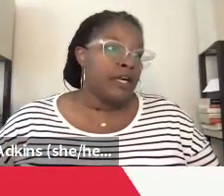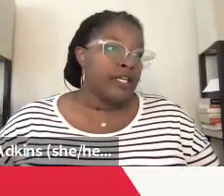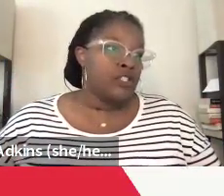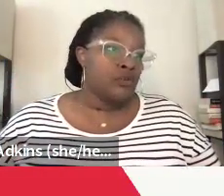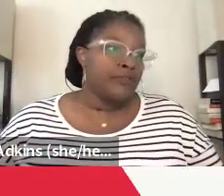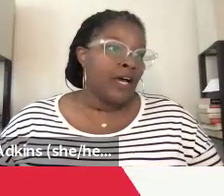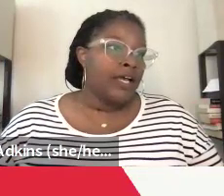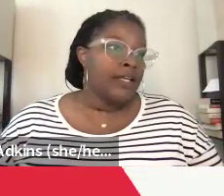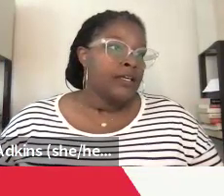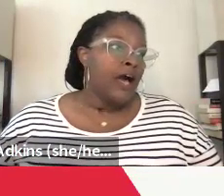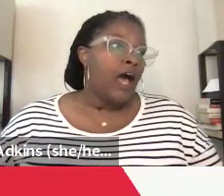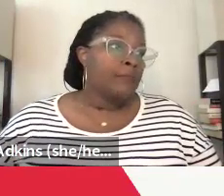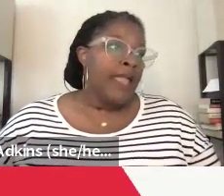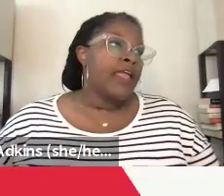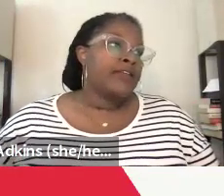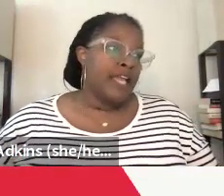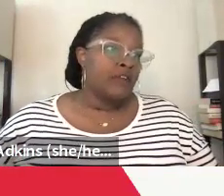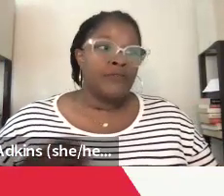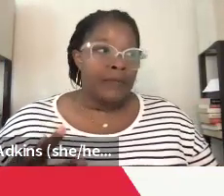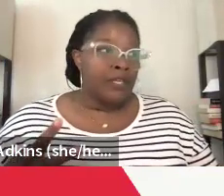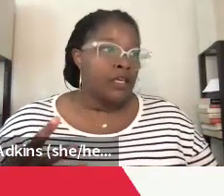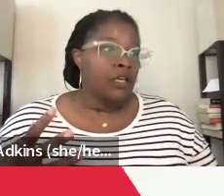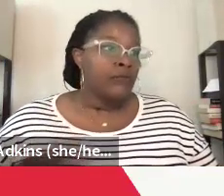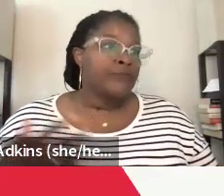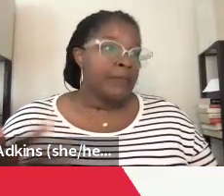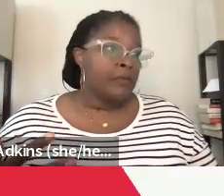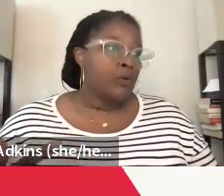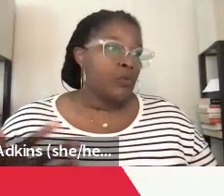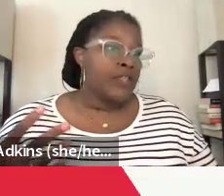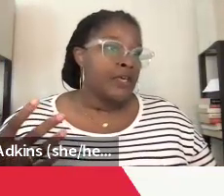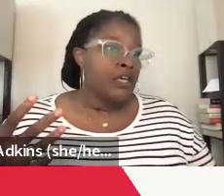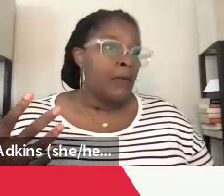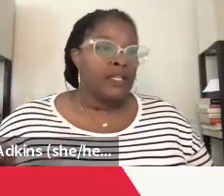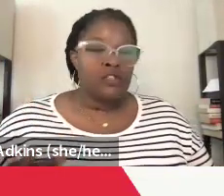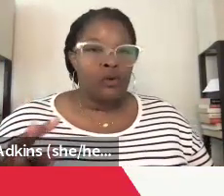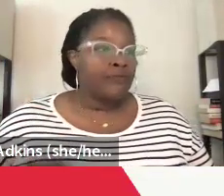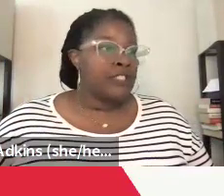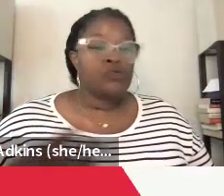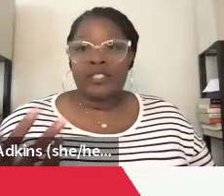Americans who provide unpaid care for a family member with a mental or physical